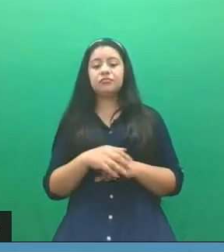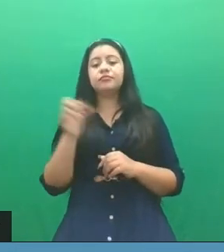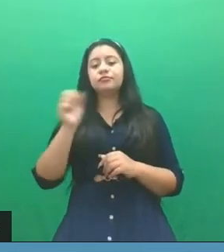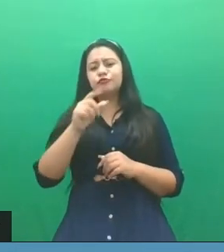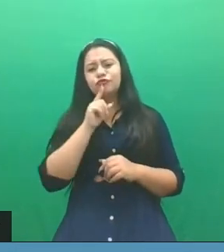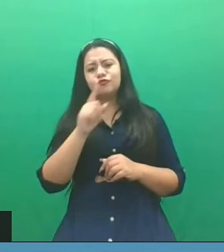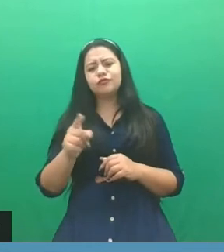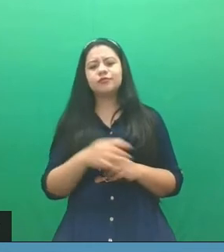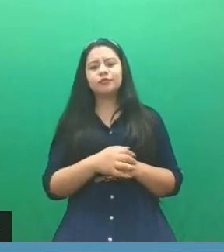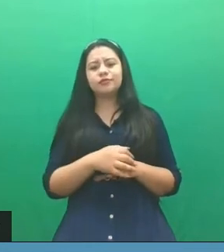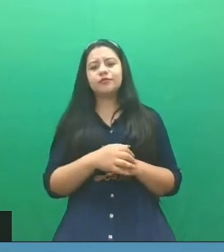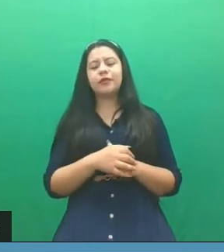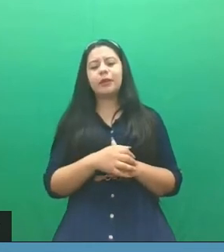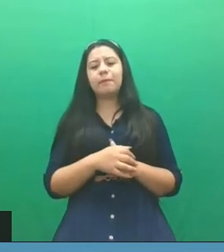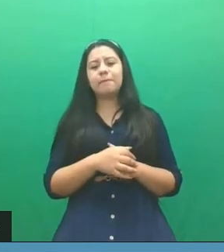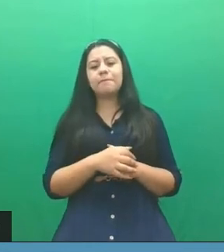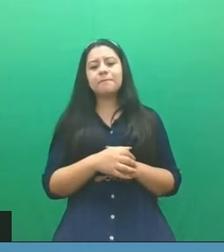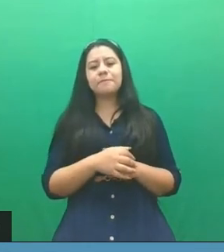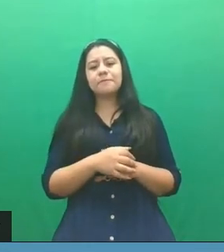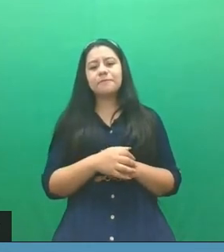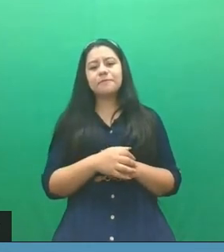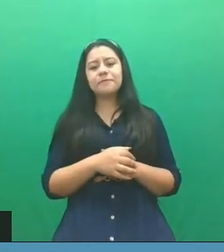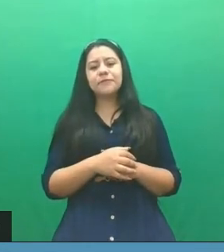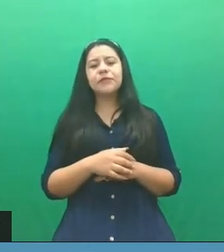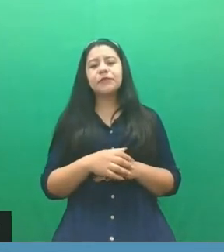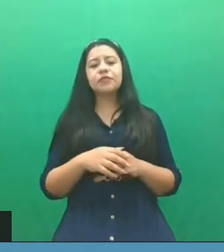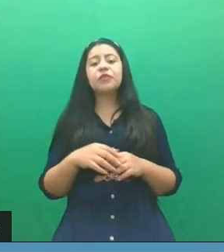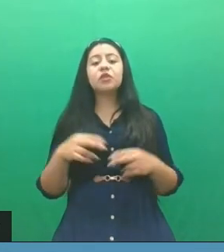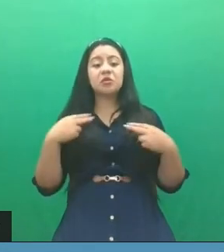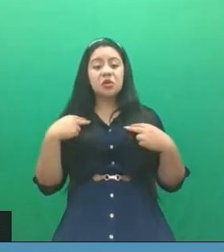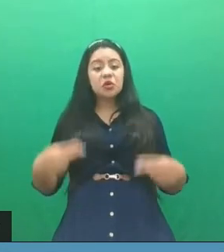enterprise content management system at the human rights museum that we designed and developed was